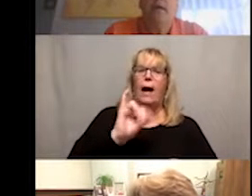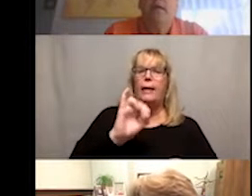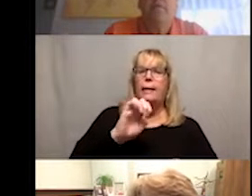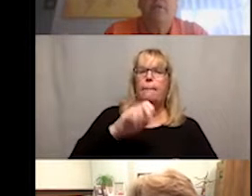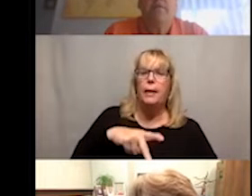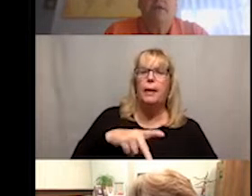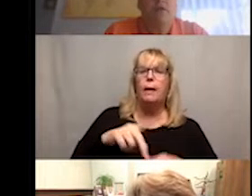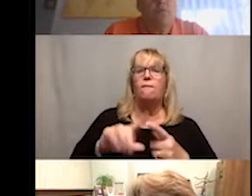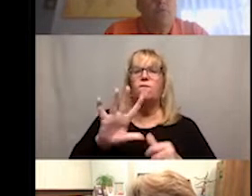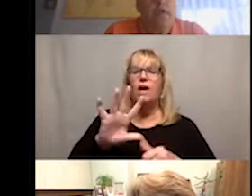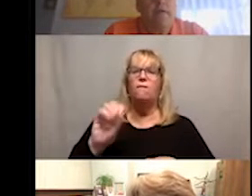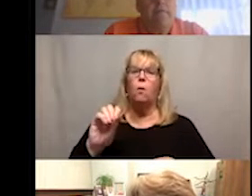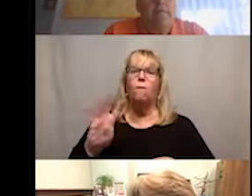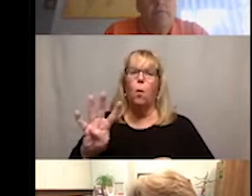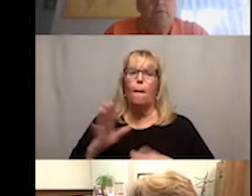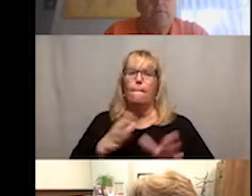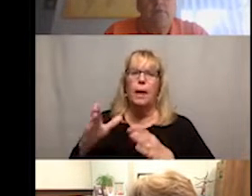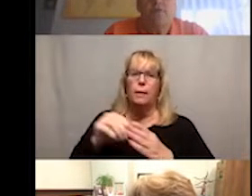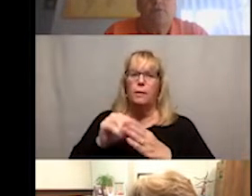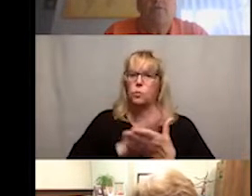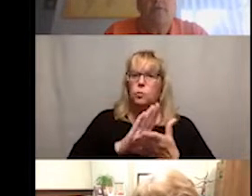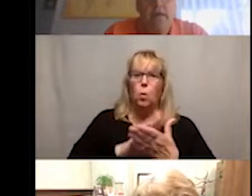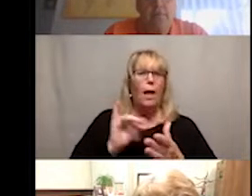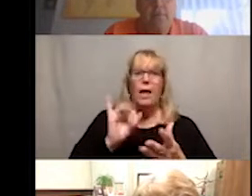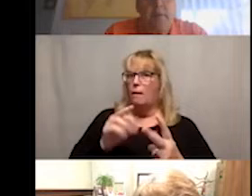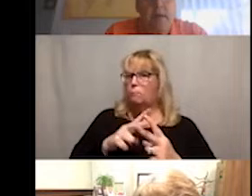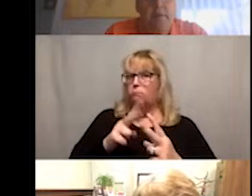and even if they don't have either of those if they have some kind of